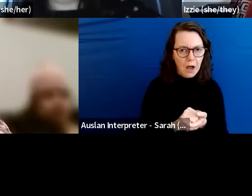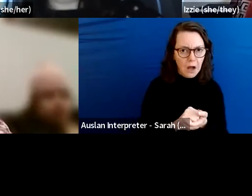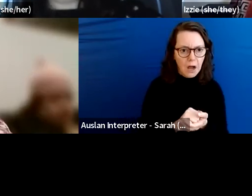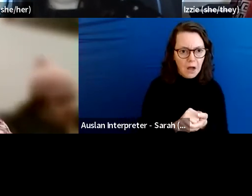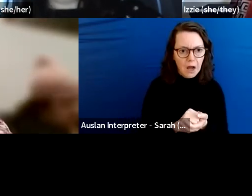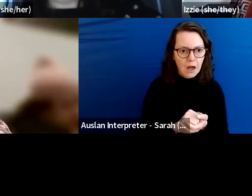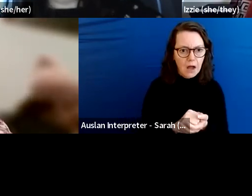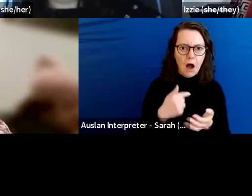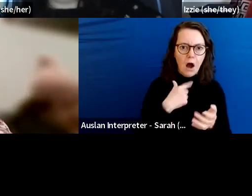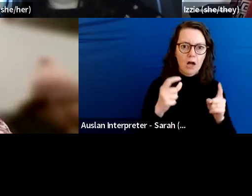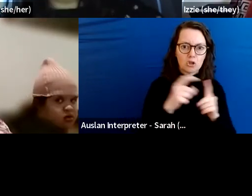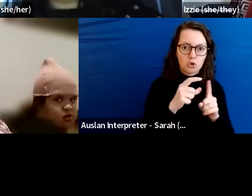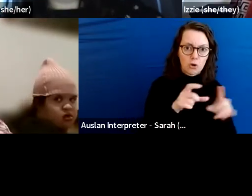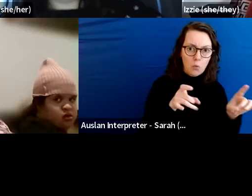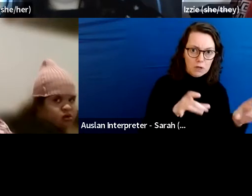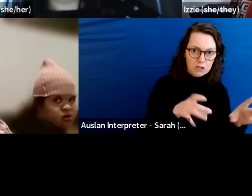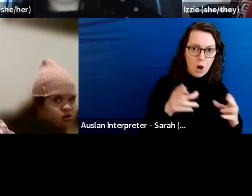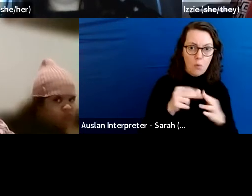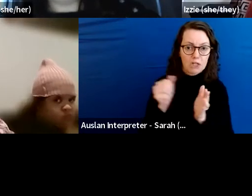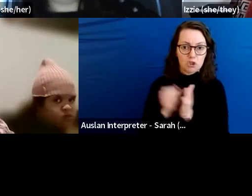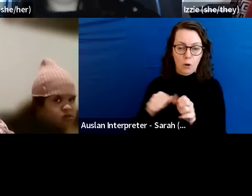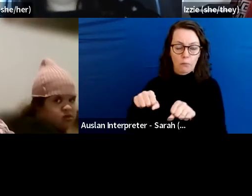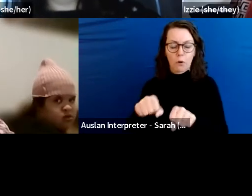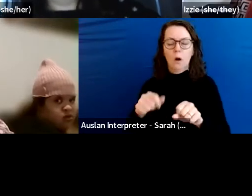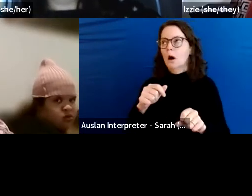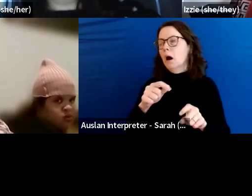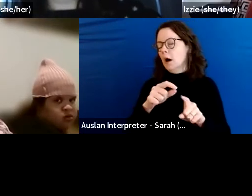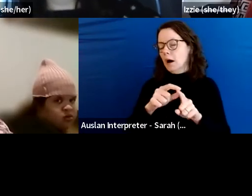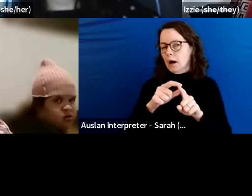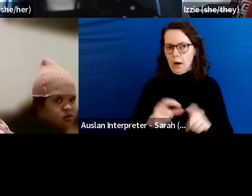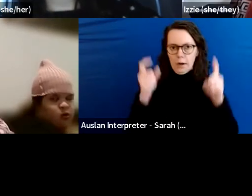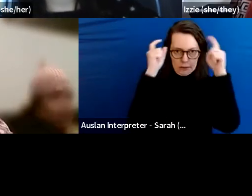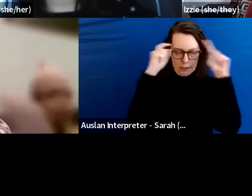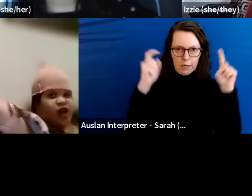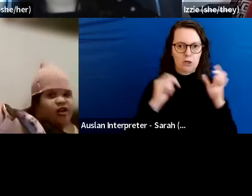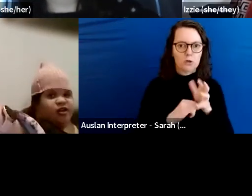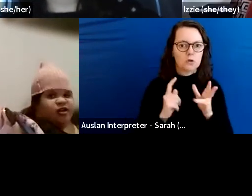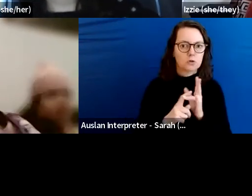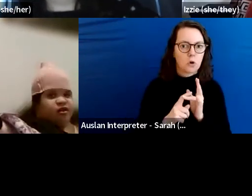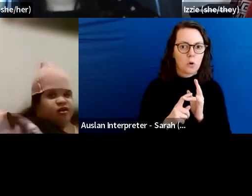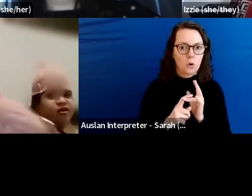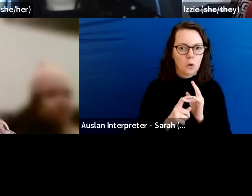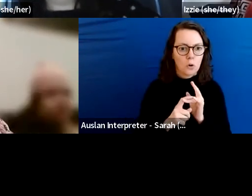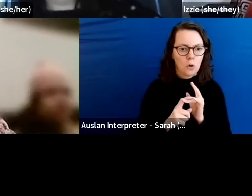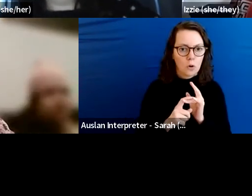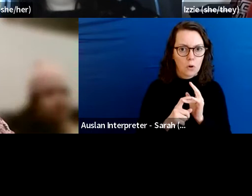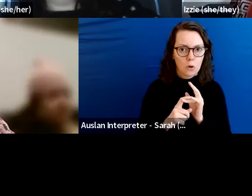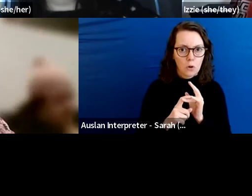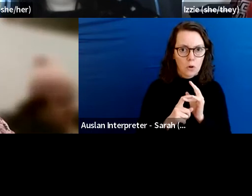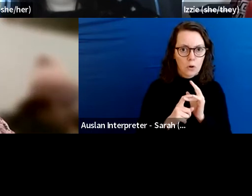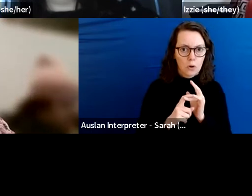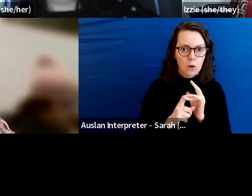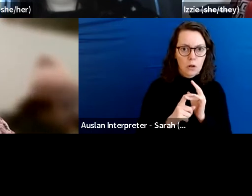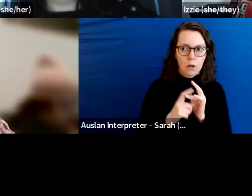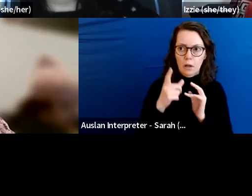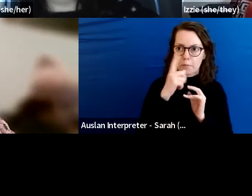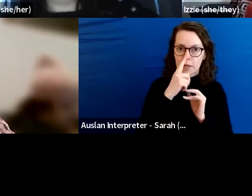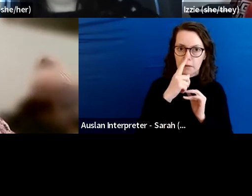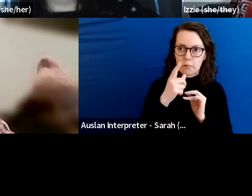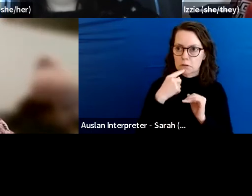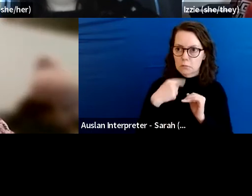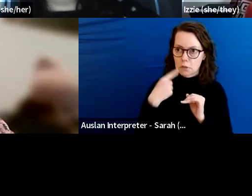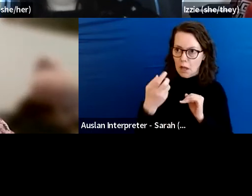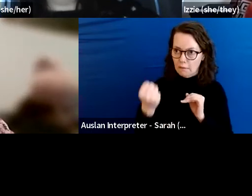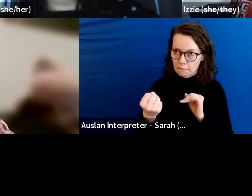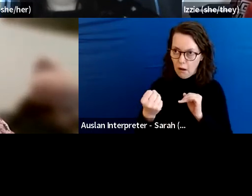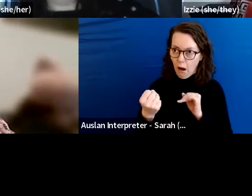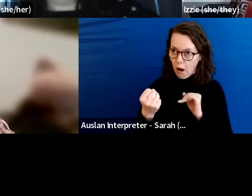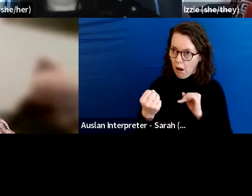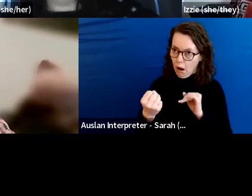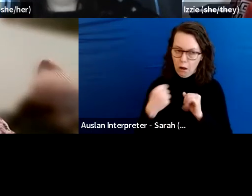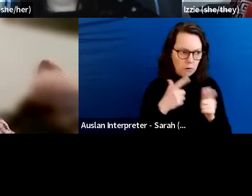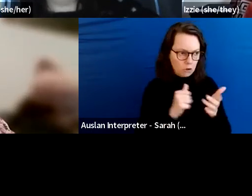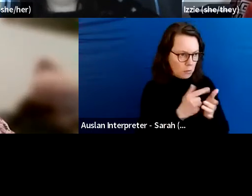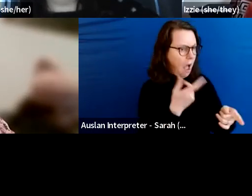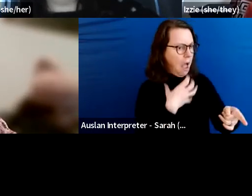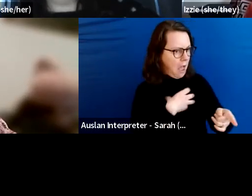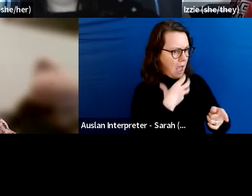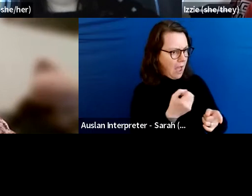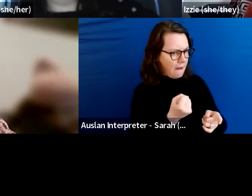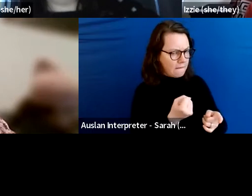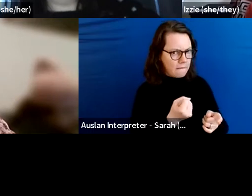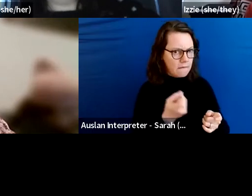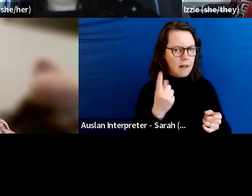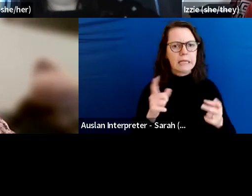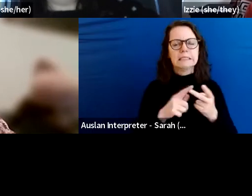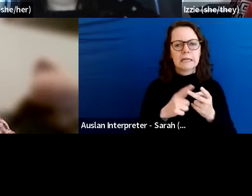I've always found it difficult to juggle. My daughter in a wheelchair and a shopping at the same time. So, you know, being able to share that information now using social media and, you know, raising expectations I suppose you have the other thing of